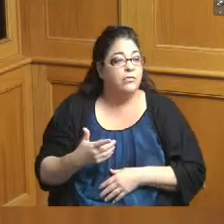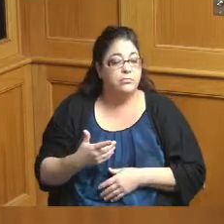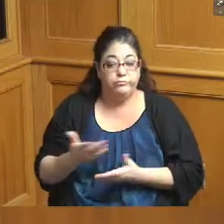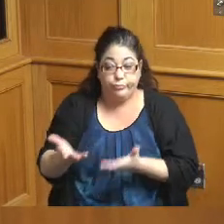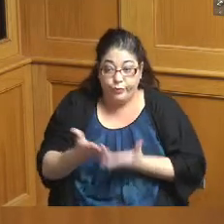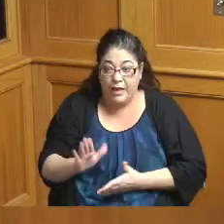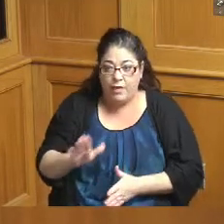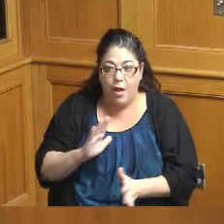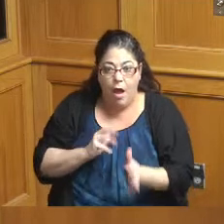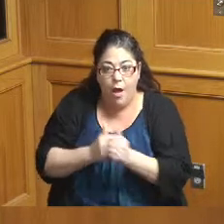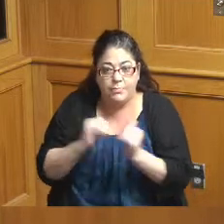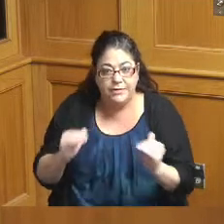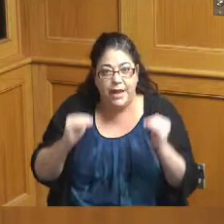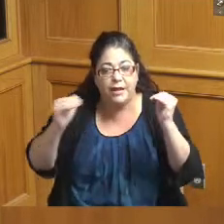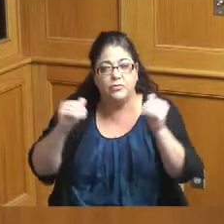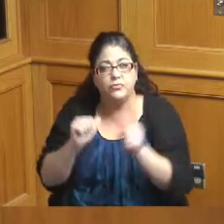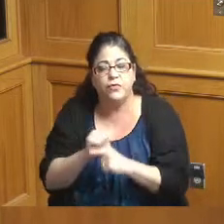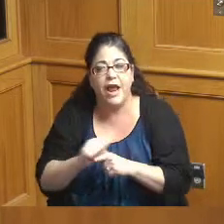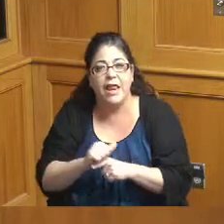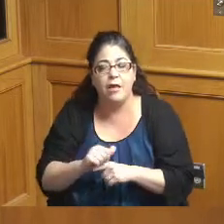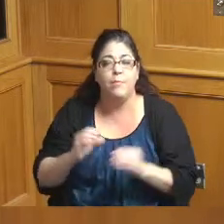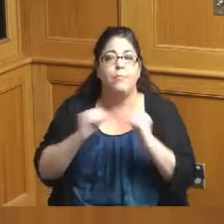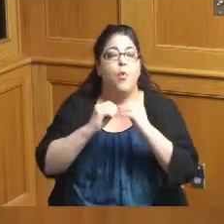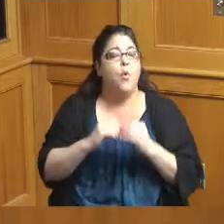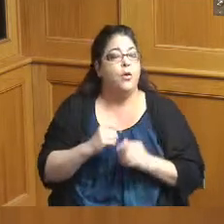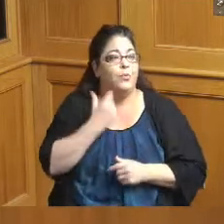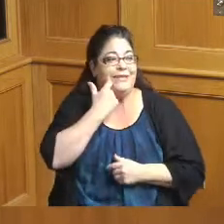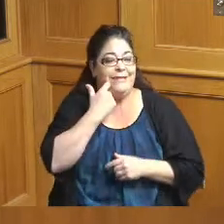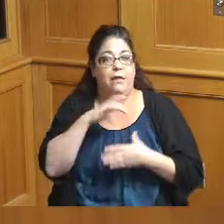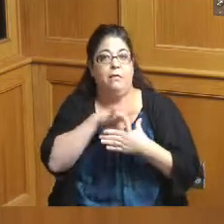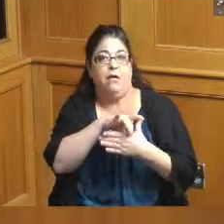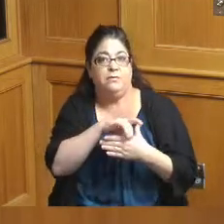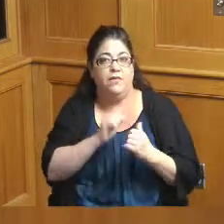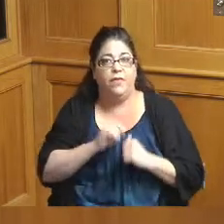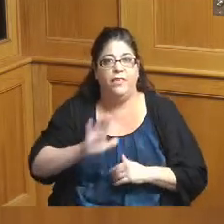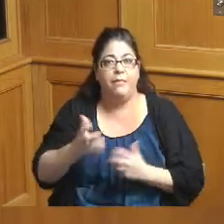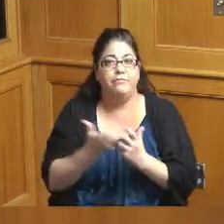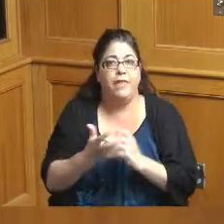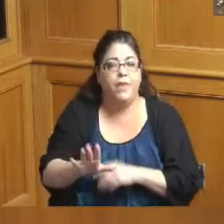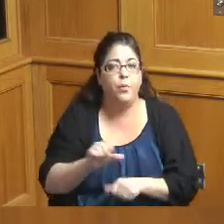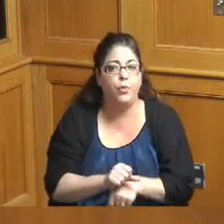content for them to be able to do their work we're a little bit behind the eight ball on that we do